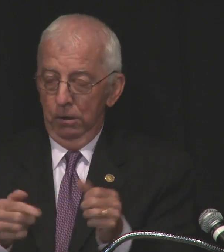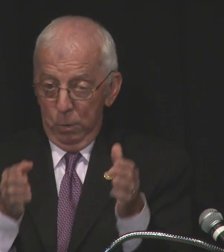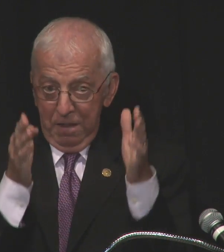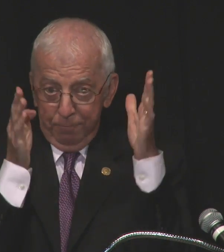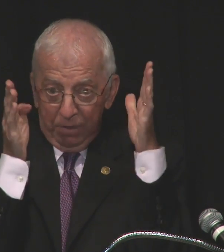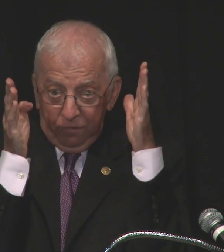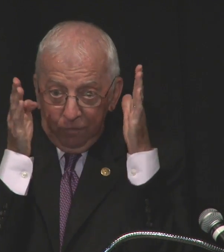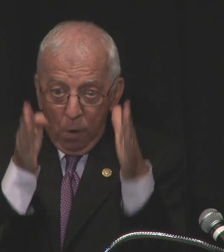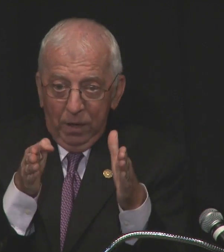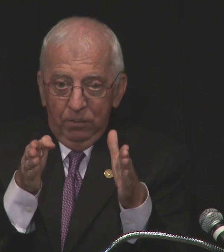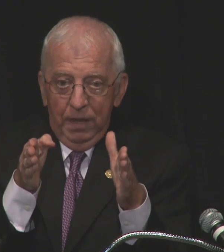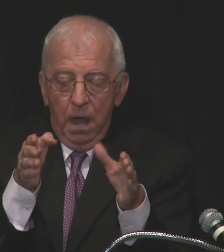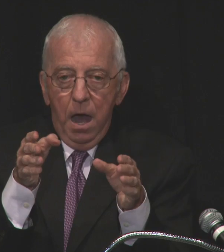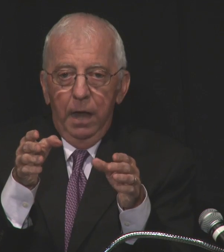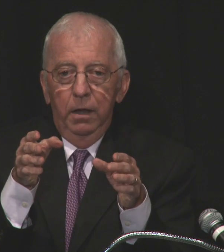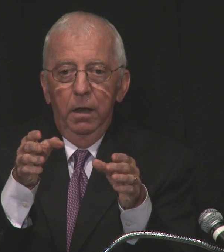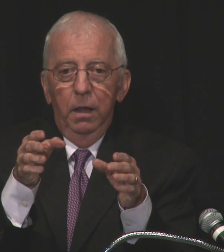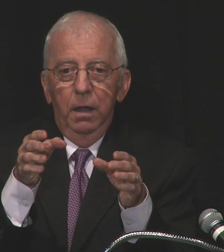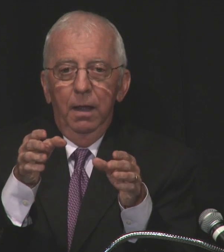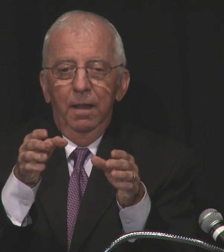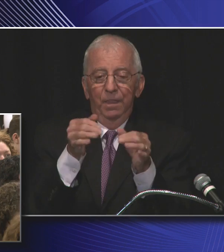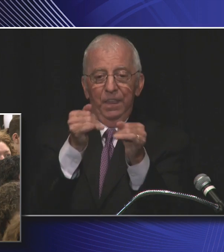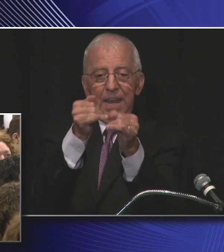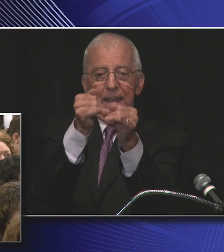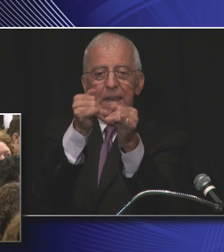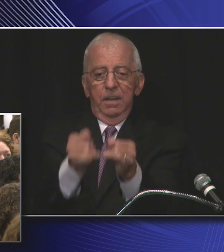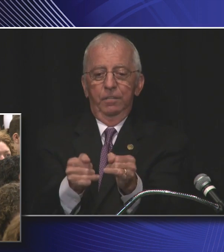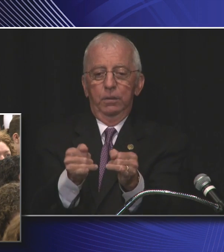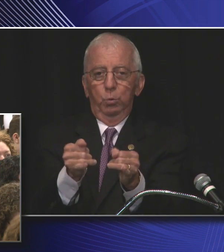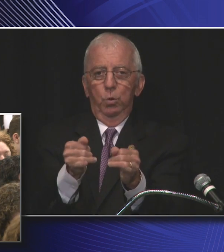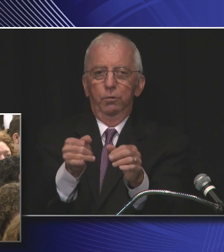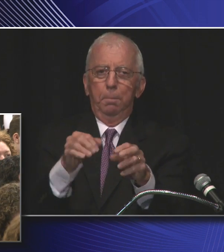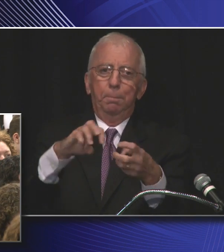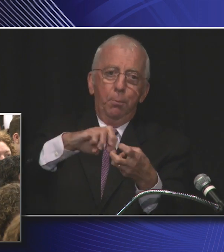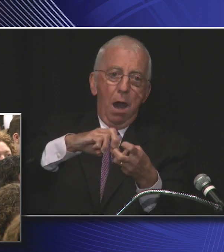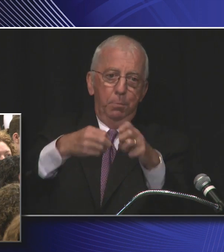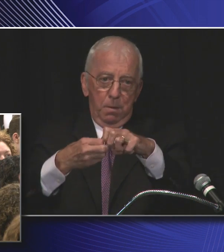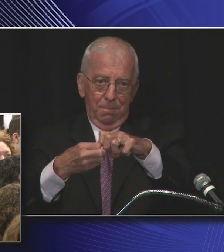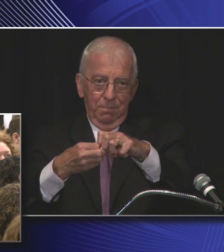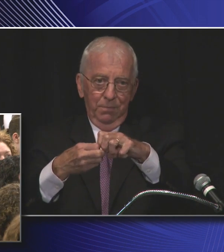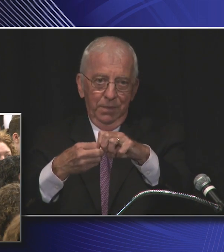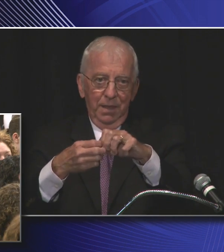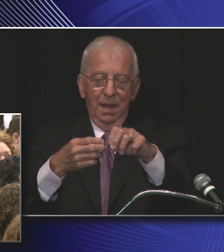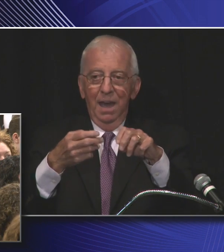we've been focusing on the individual's problem